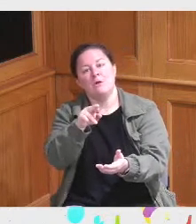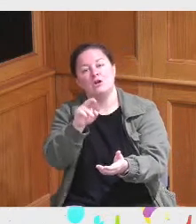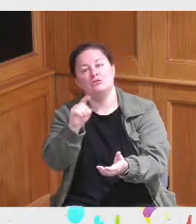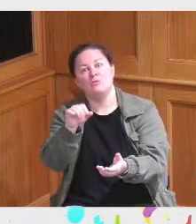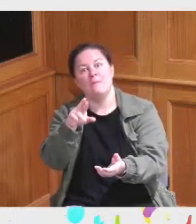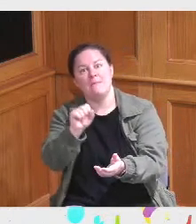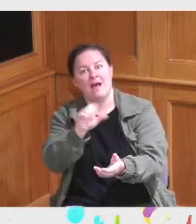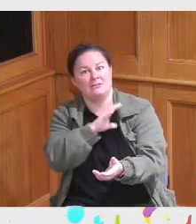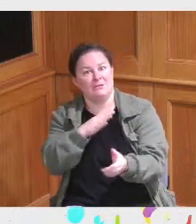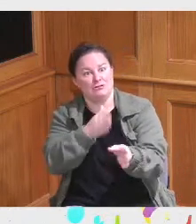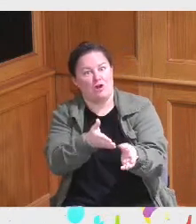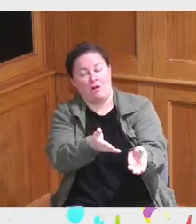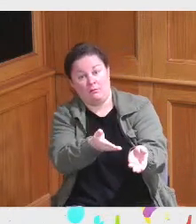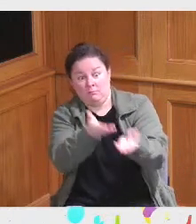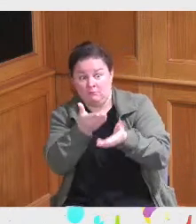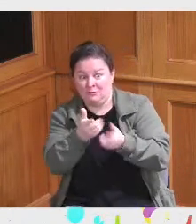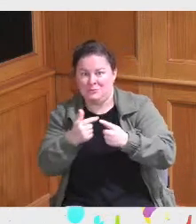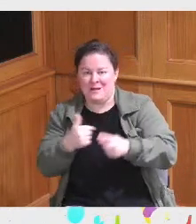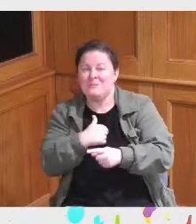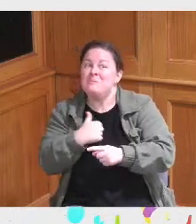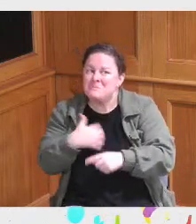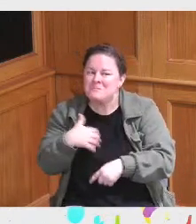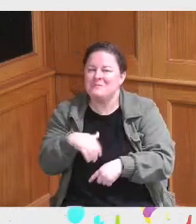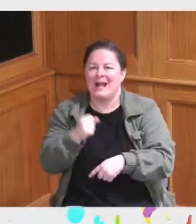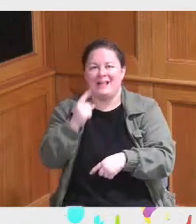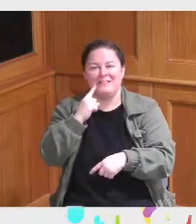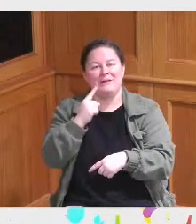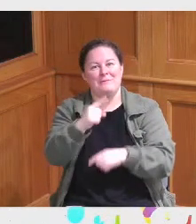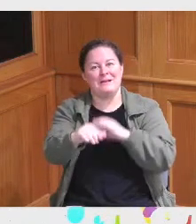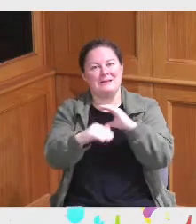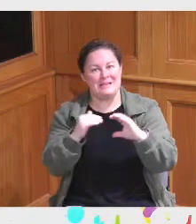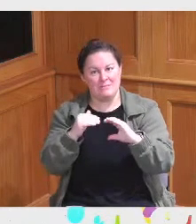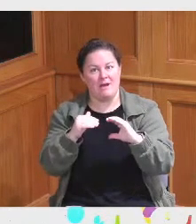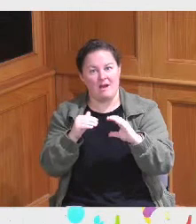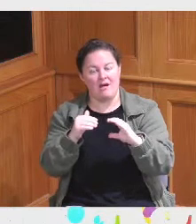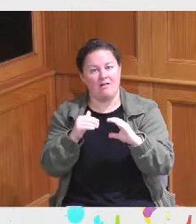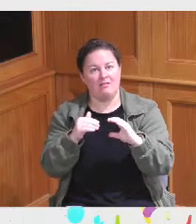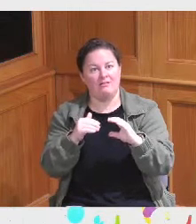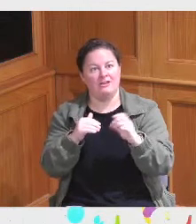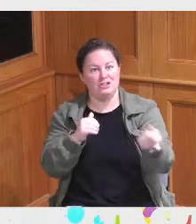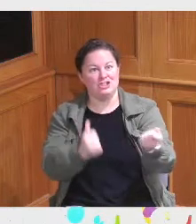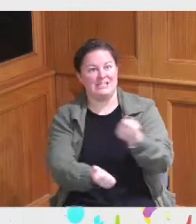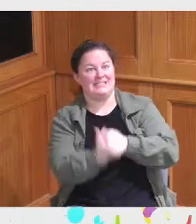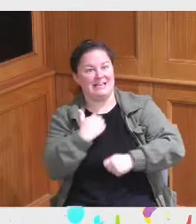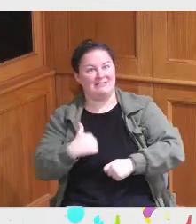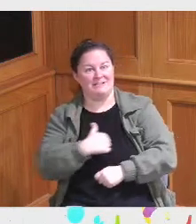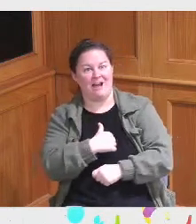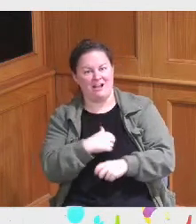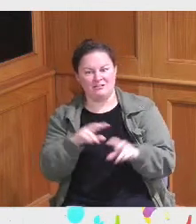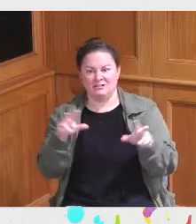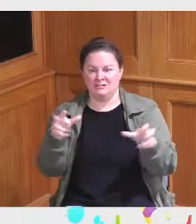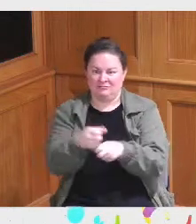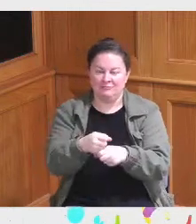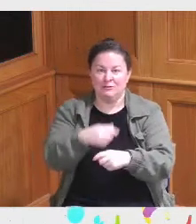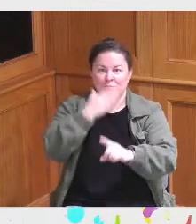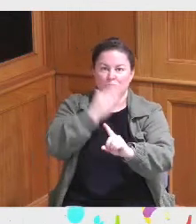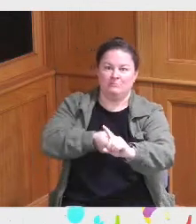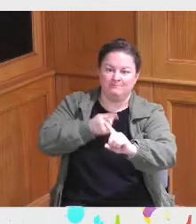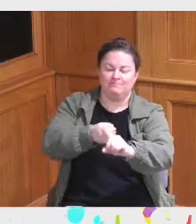quote that she had in one of the emails that came my way that I think really exemplifies what we were looking for she said I want the children in these living situations to start